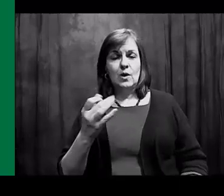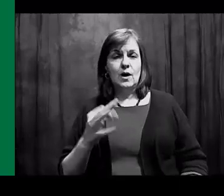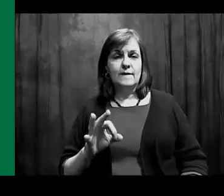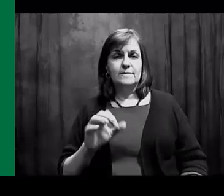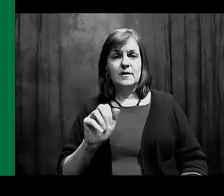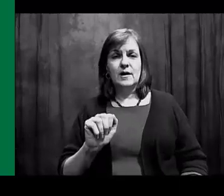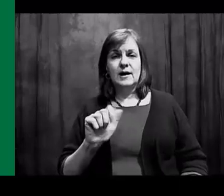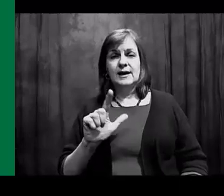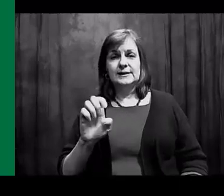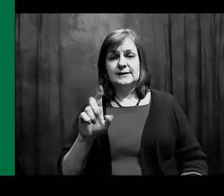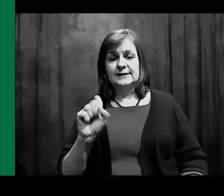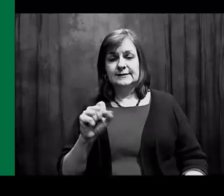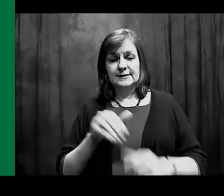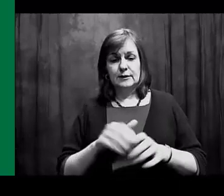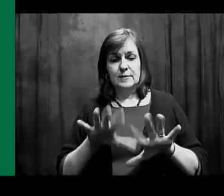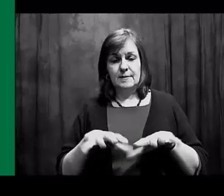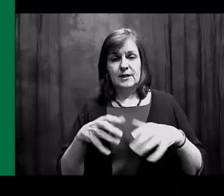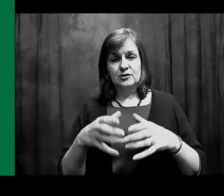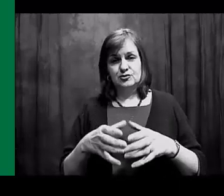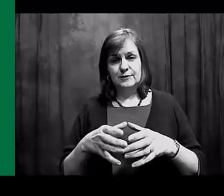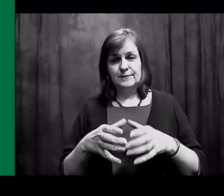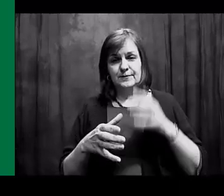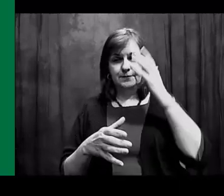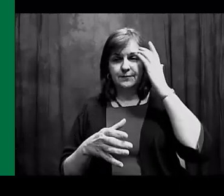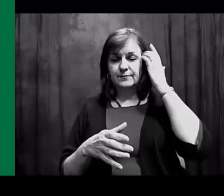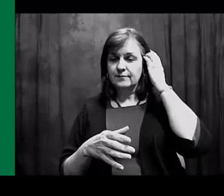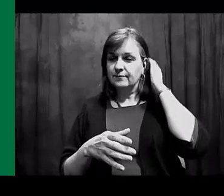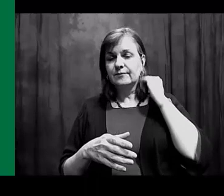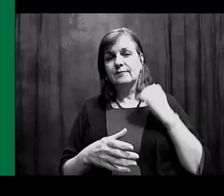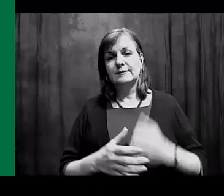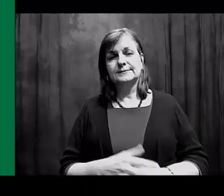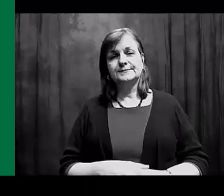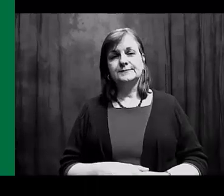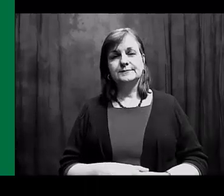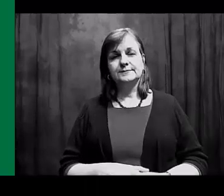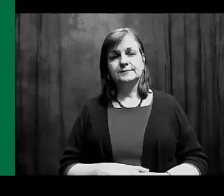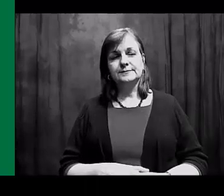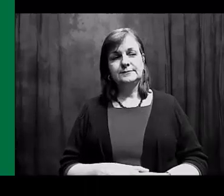of our alleles in the population